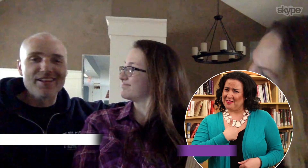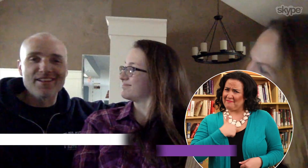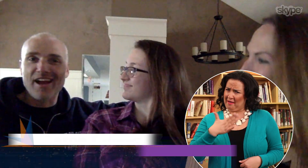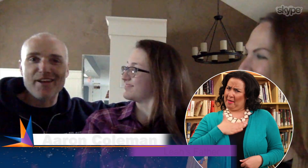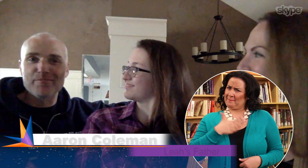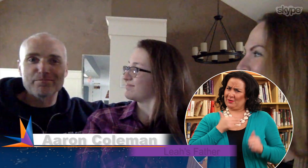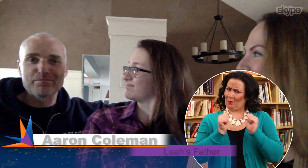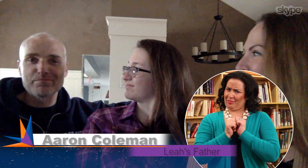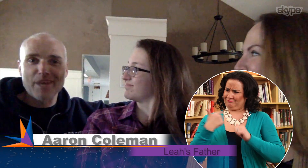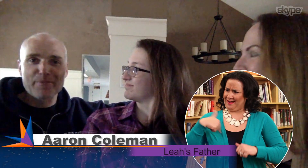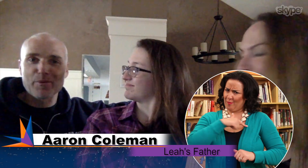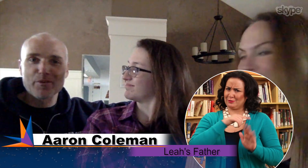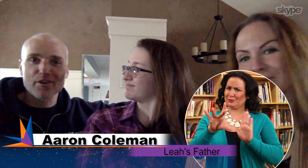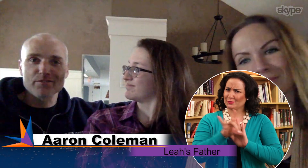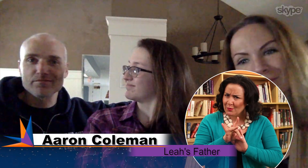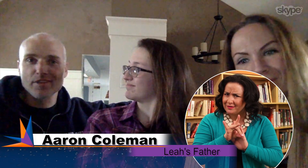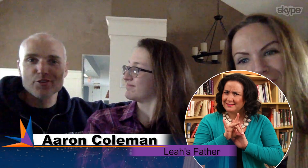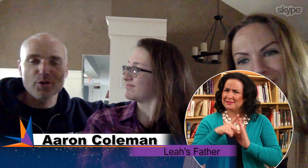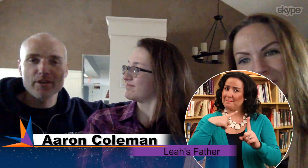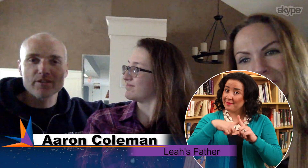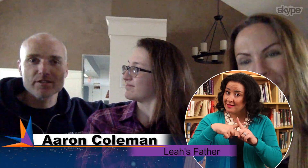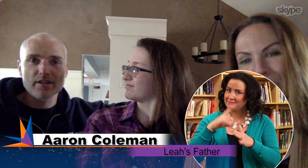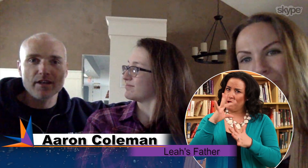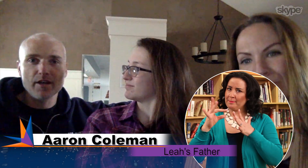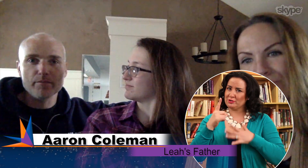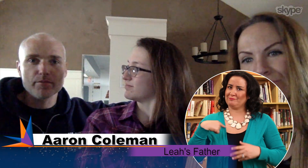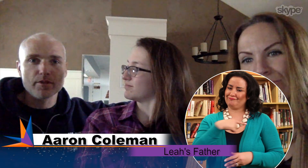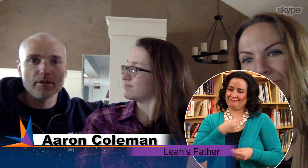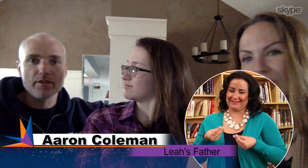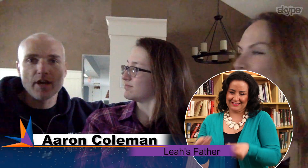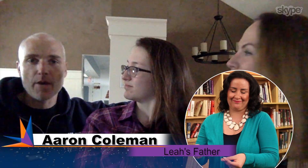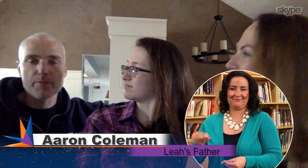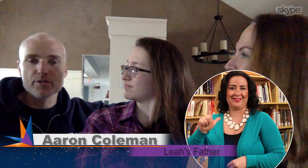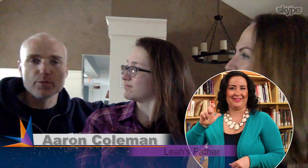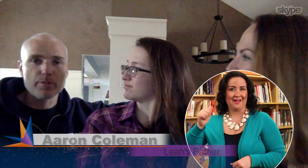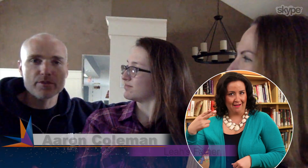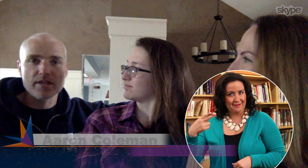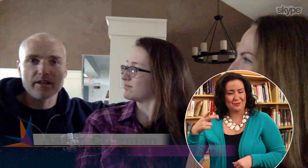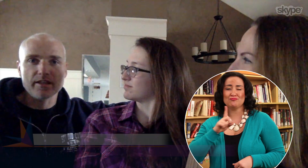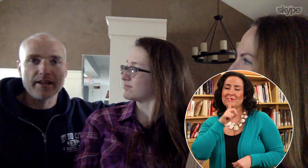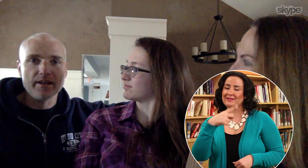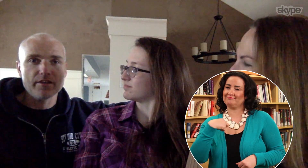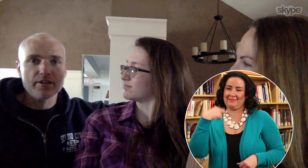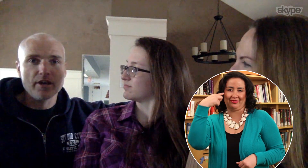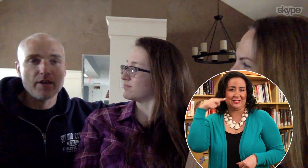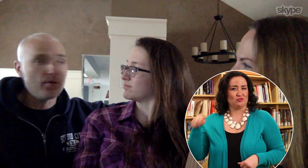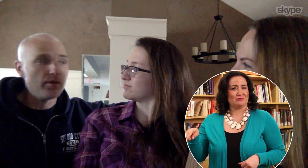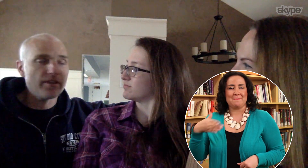Aaron: "I-I-I’m happy with our choice and the options we presented Leah. I really